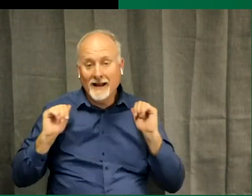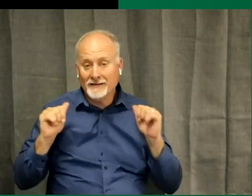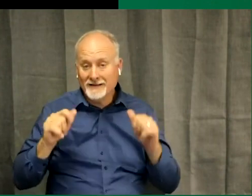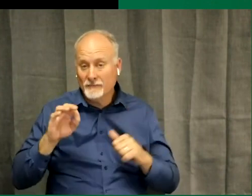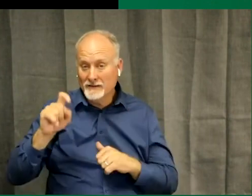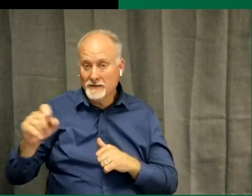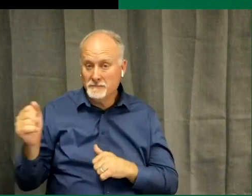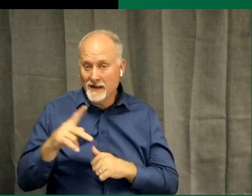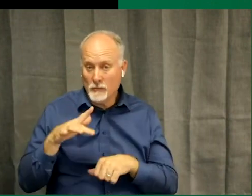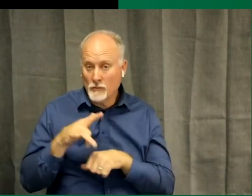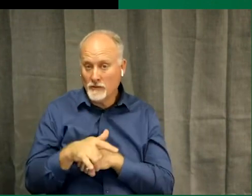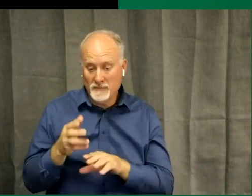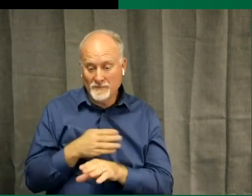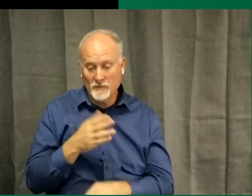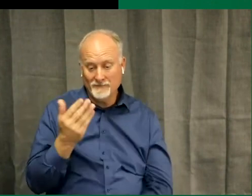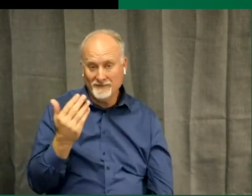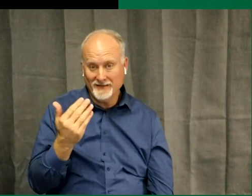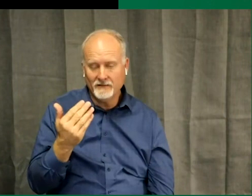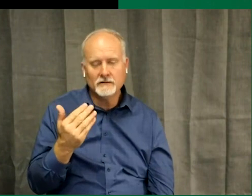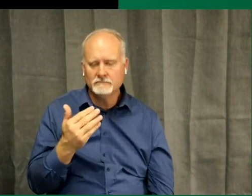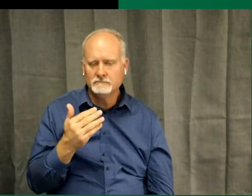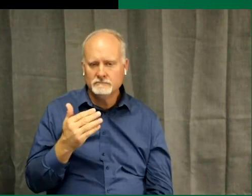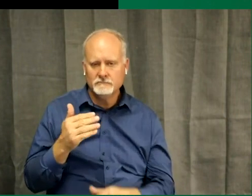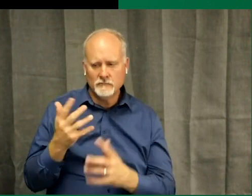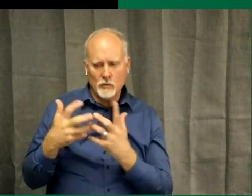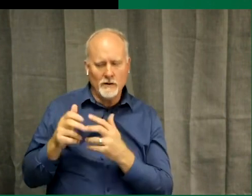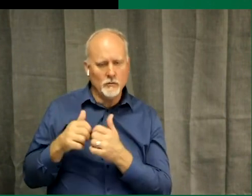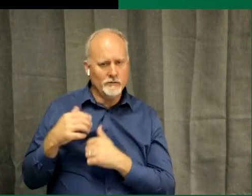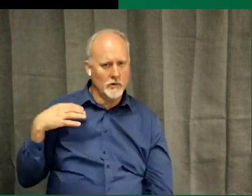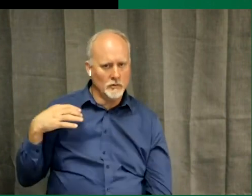campus early before the 15th please work with your coaches on that we're working with many coaches